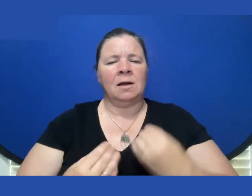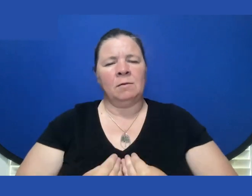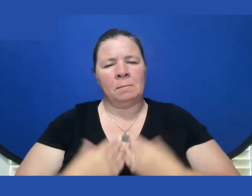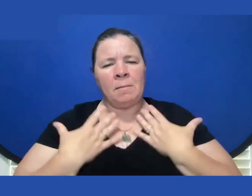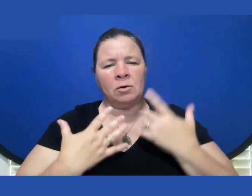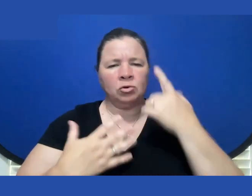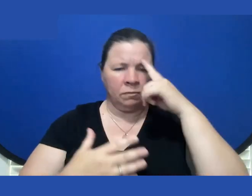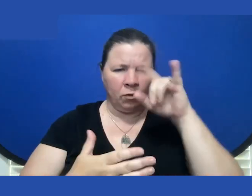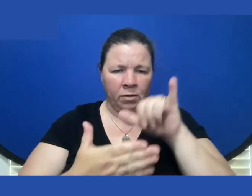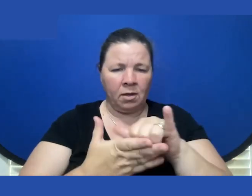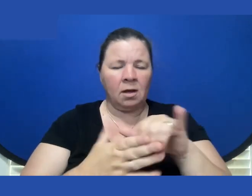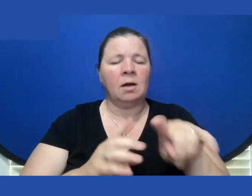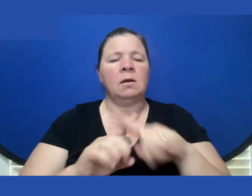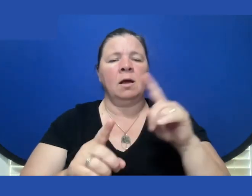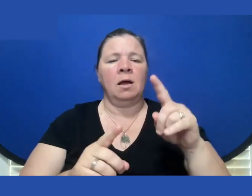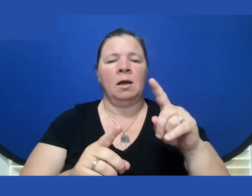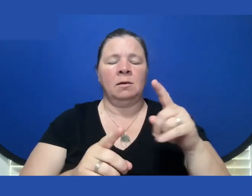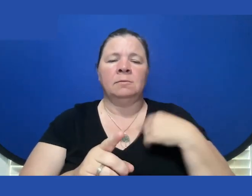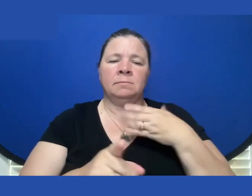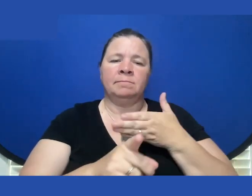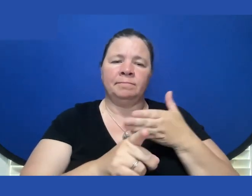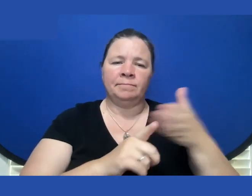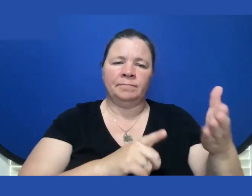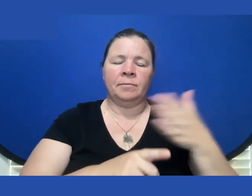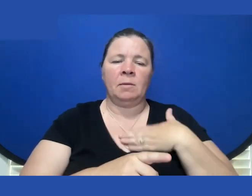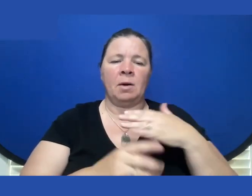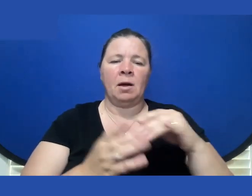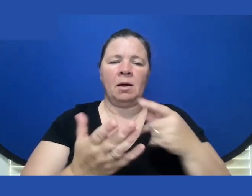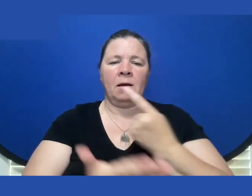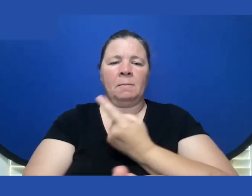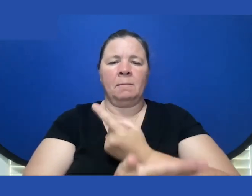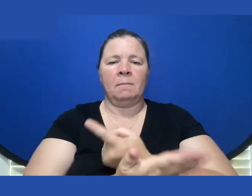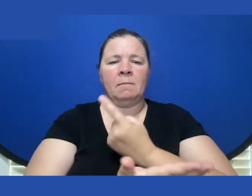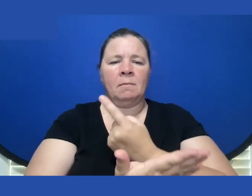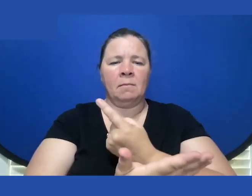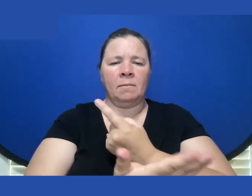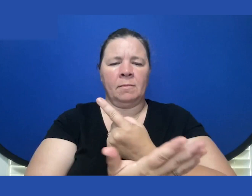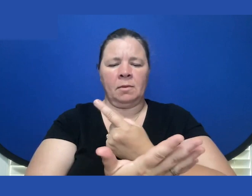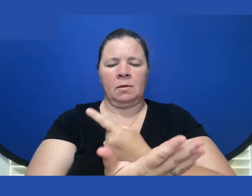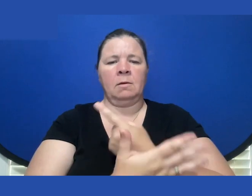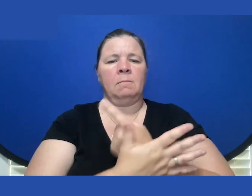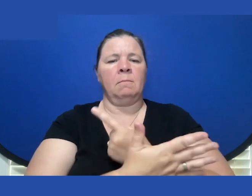and completing my Master's in Health Administration, you know, it really kind of drove me down that path,